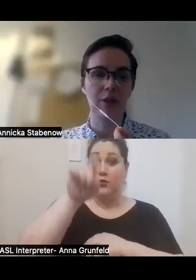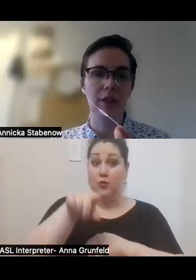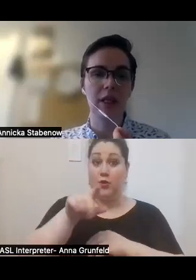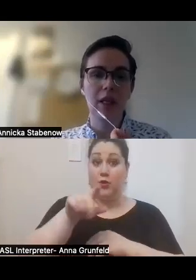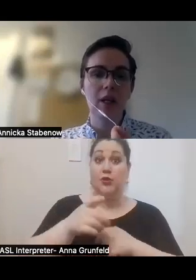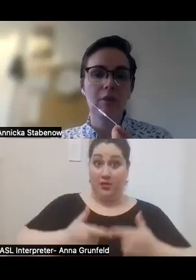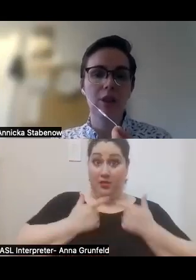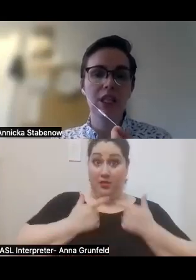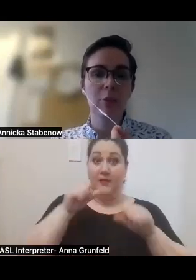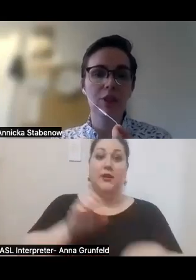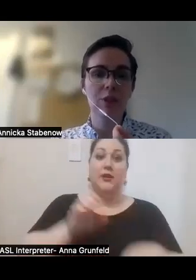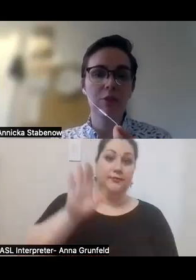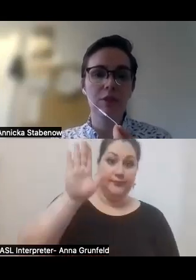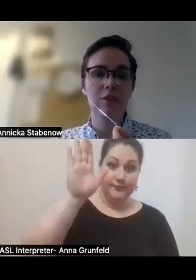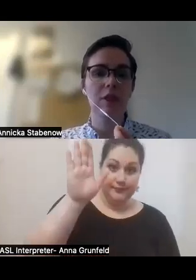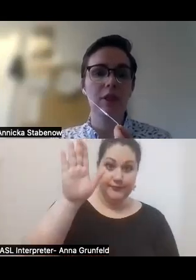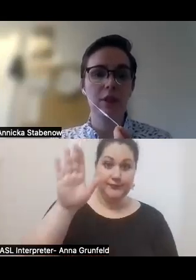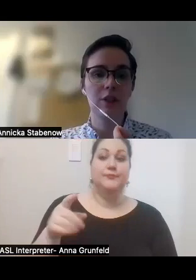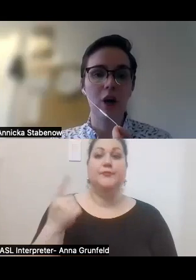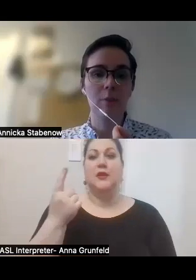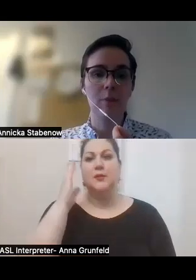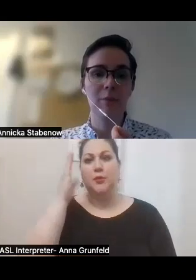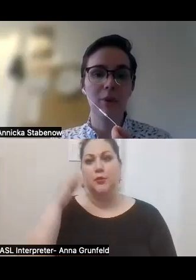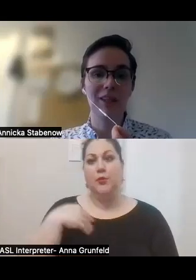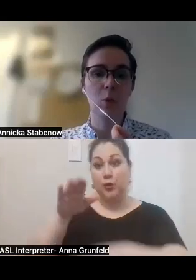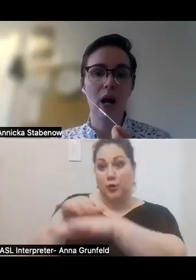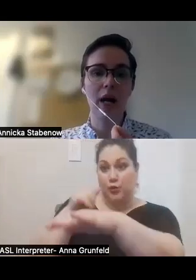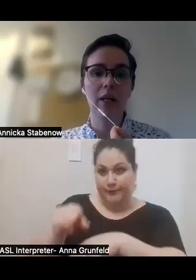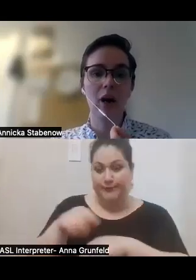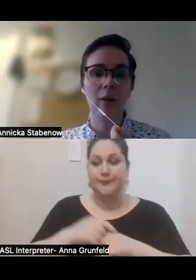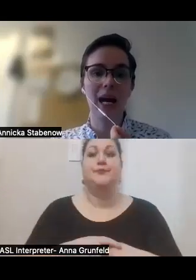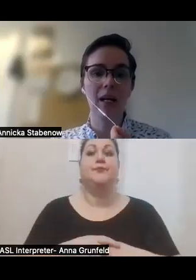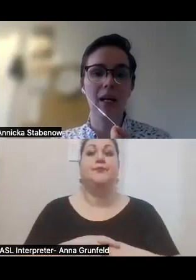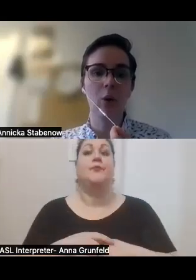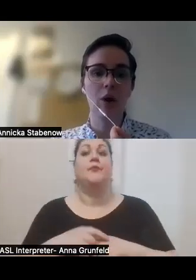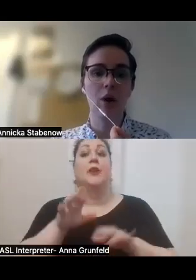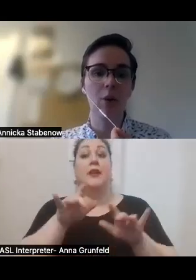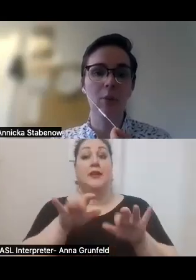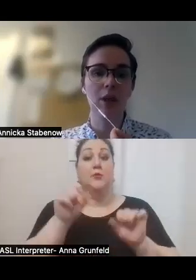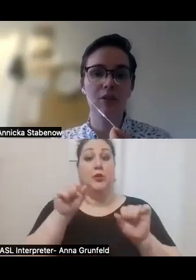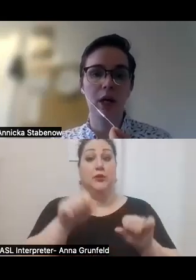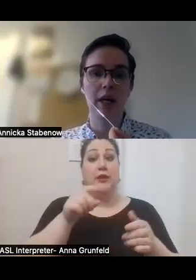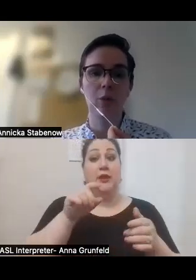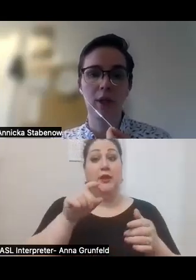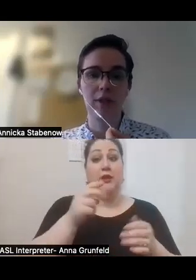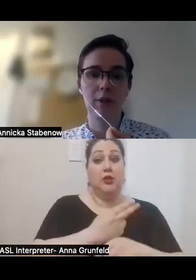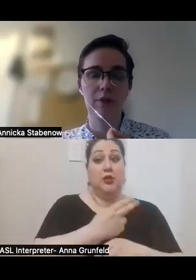For keyboard users, you can use option + Y on Mac or Alt + Y on Windows.